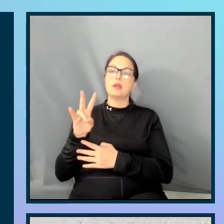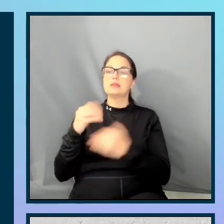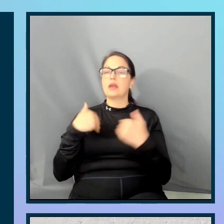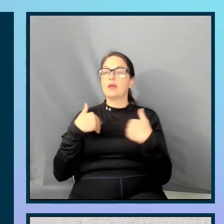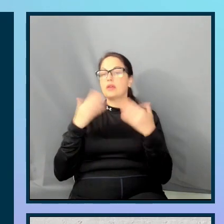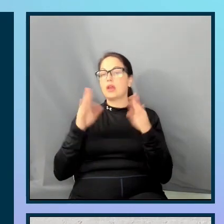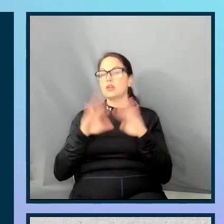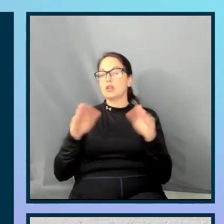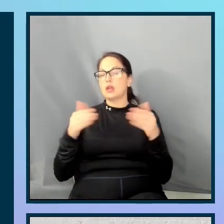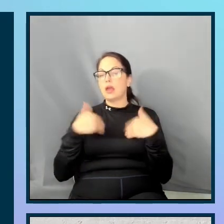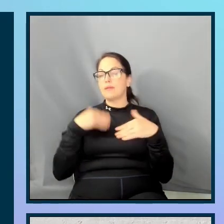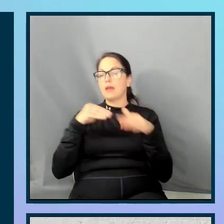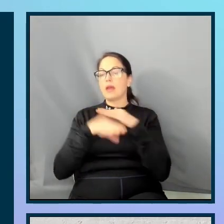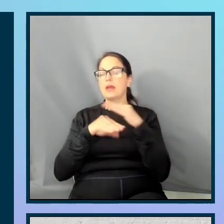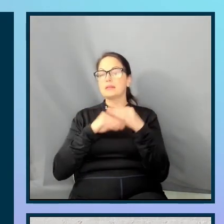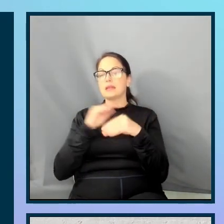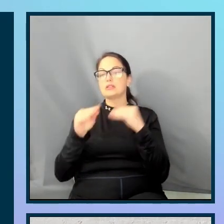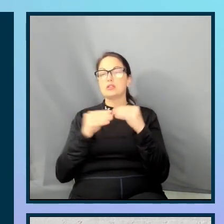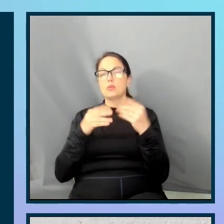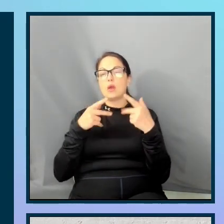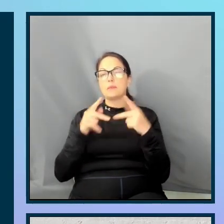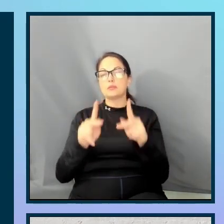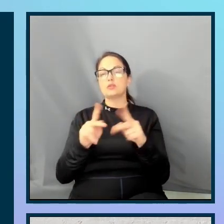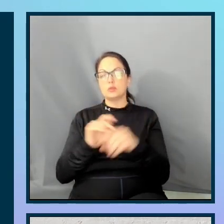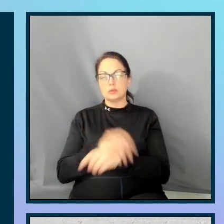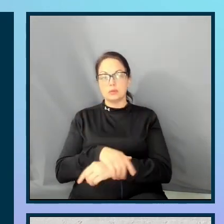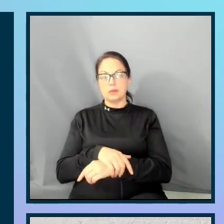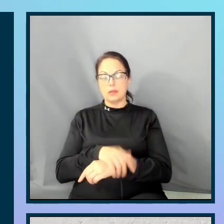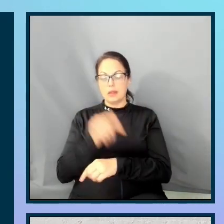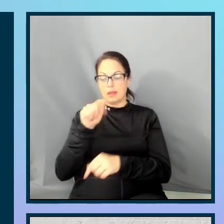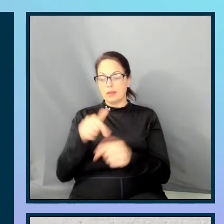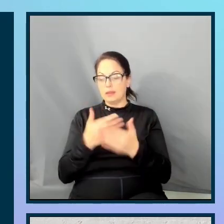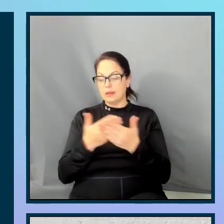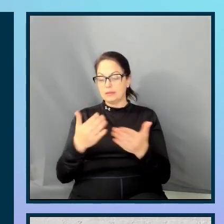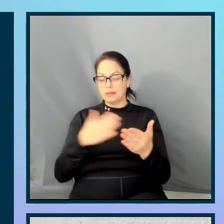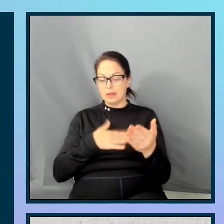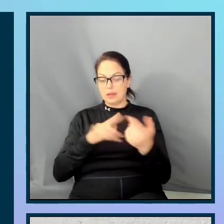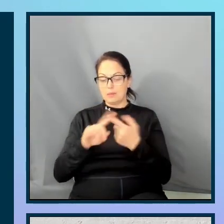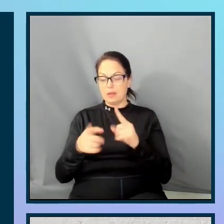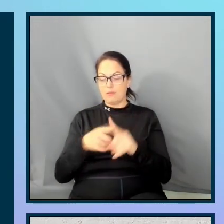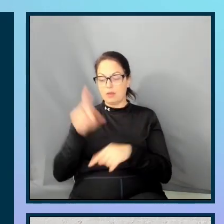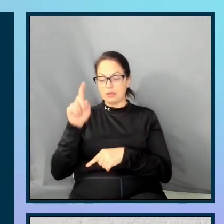have access to more opportunities, this thing my friend needed to regain their life,